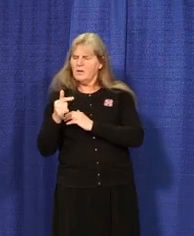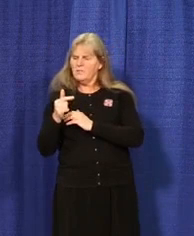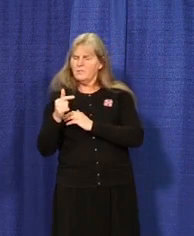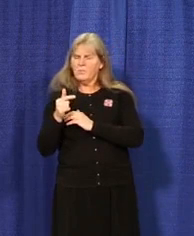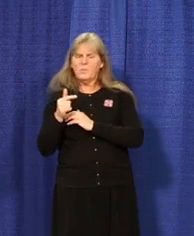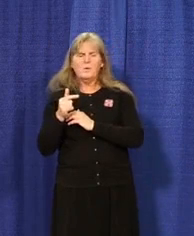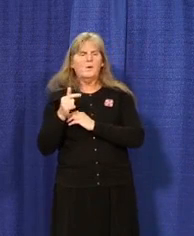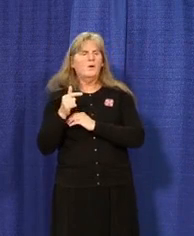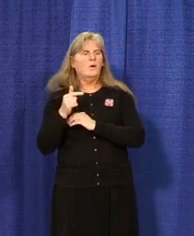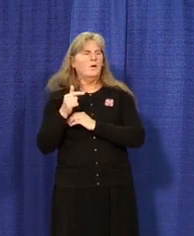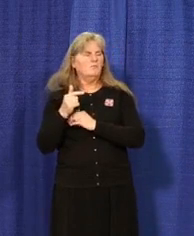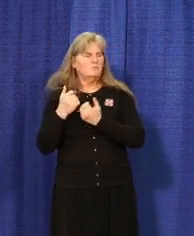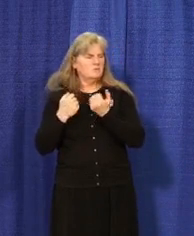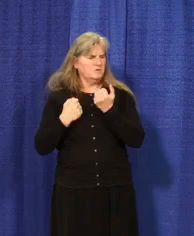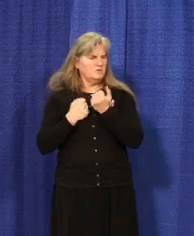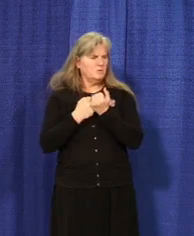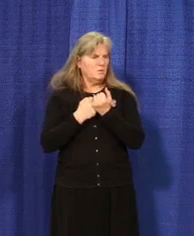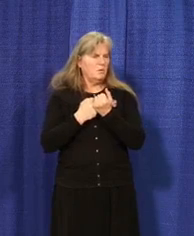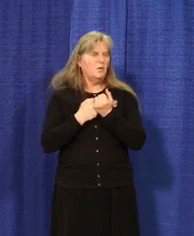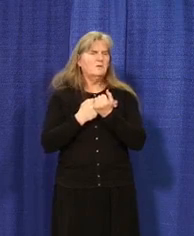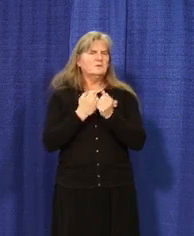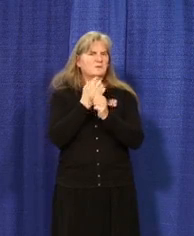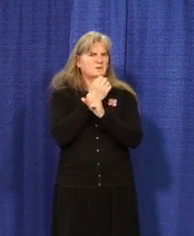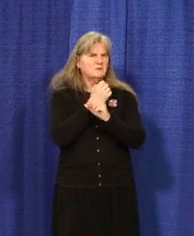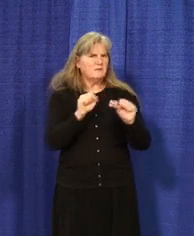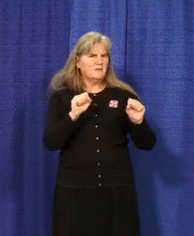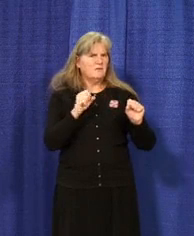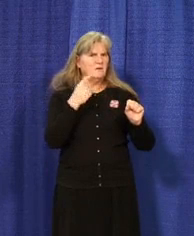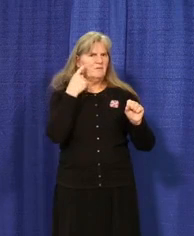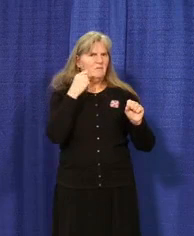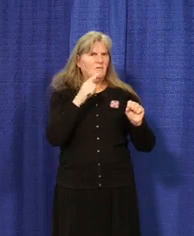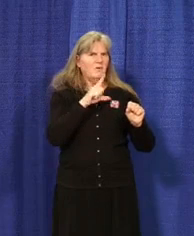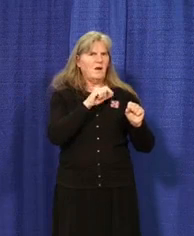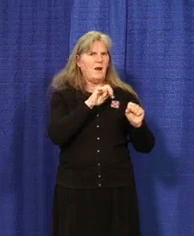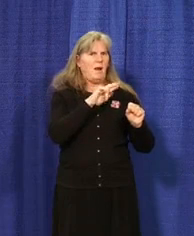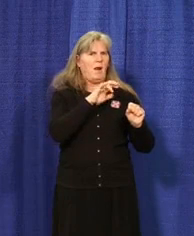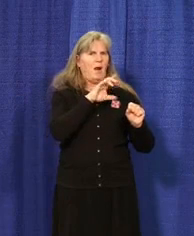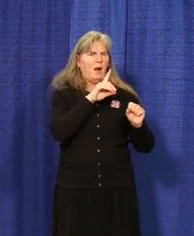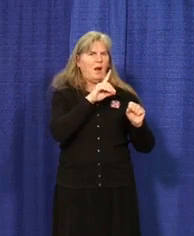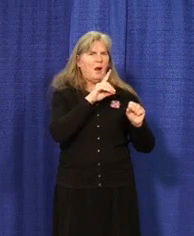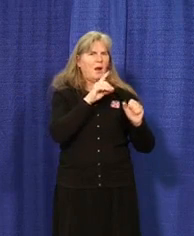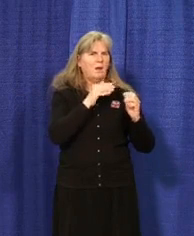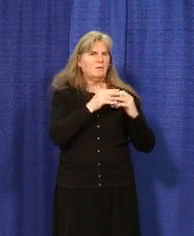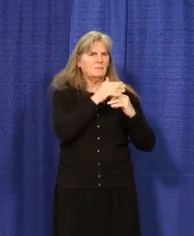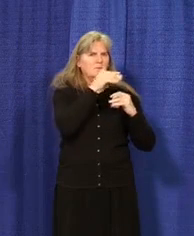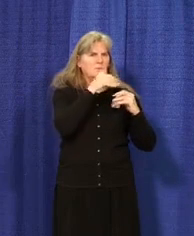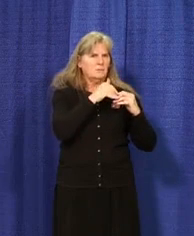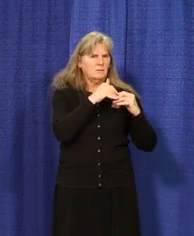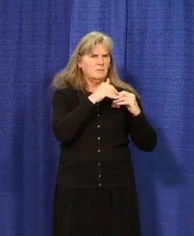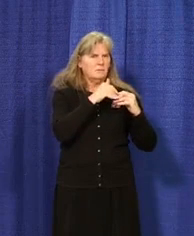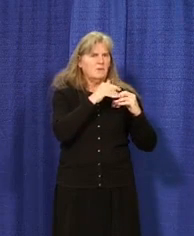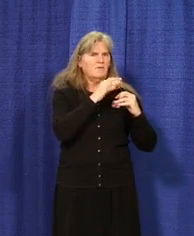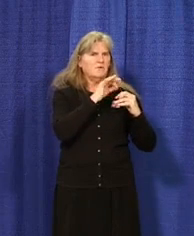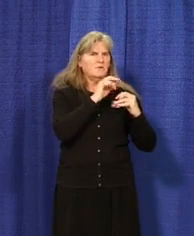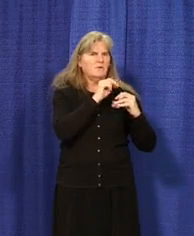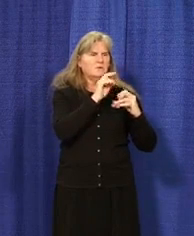first nation? Lamb wondering because I have spoken to a Liard First Nation citizen in the people I have